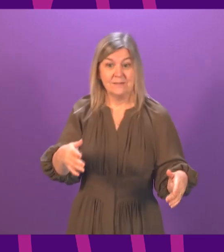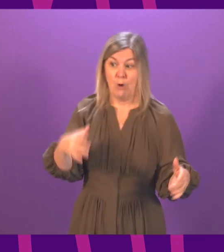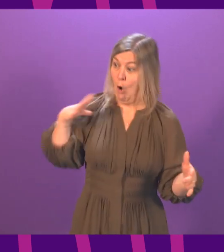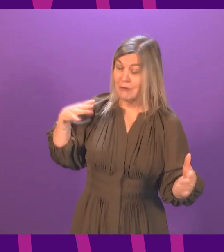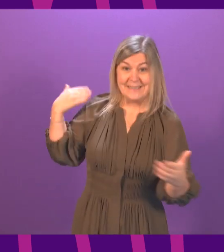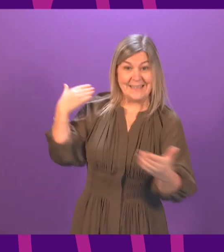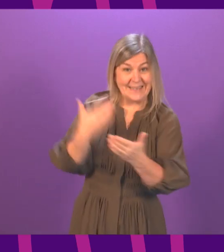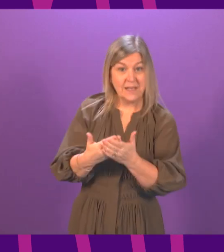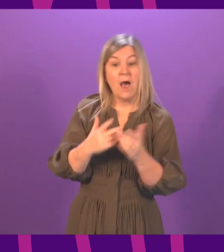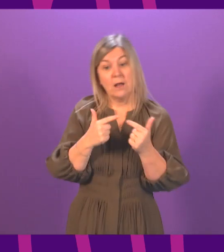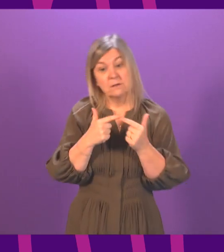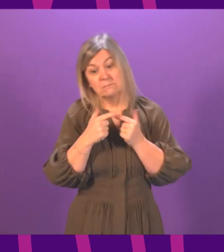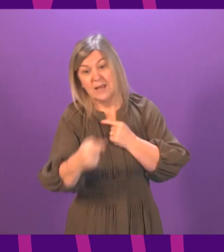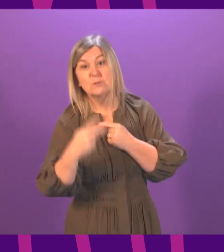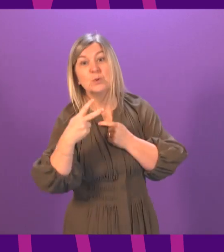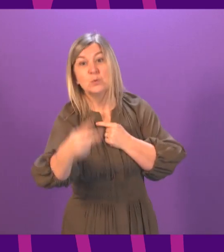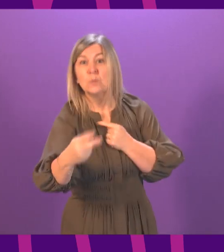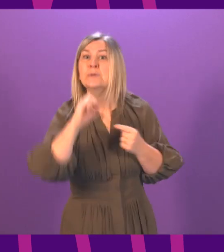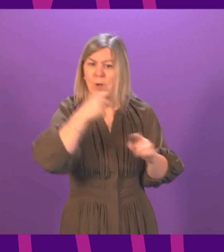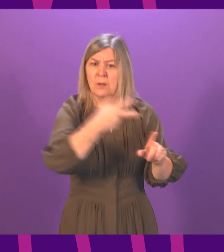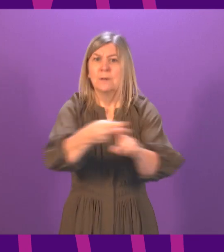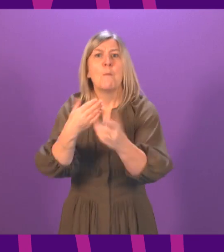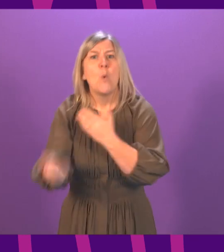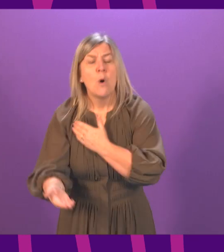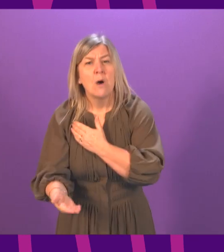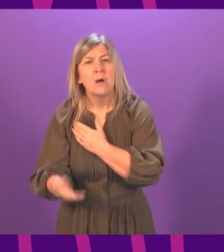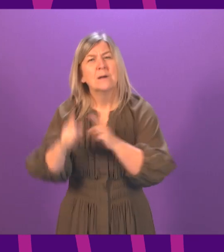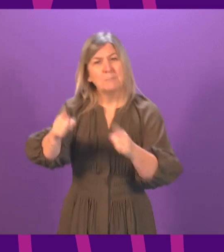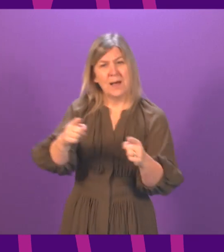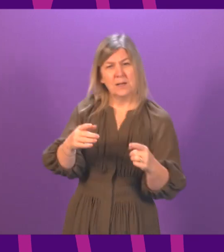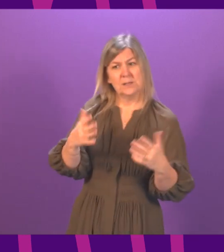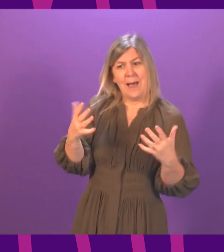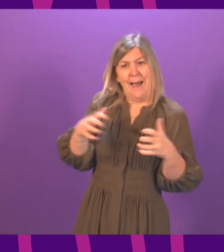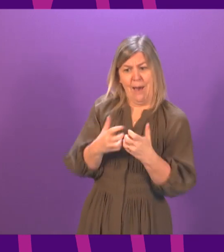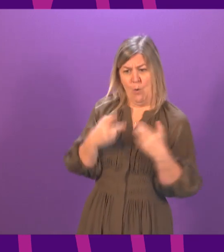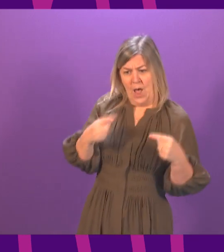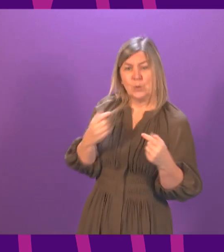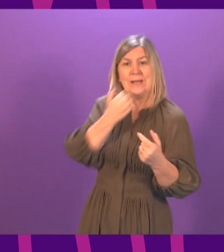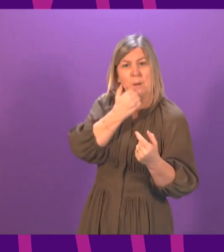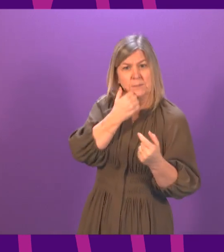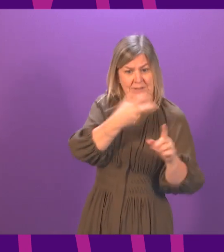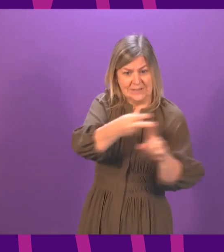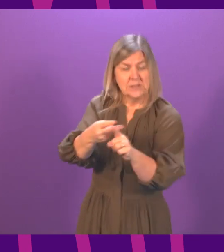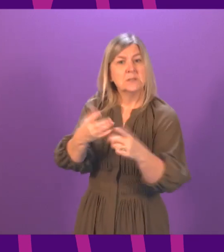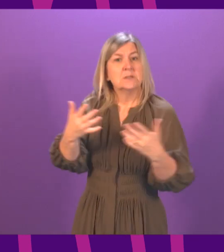We have to plan for how we use our allocation to allow us to vaccinate all the groups that we have